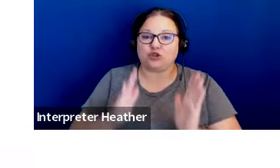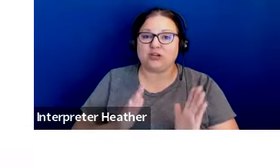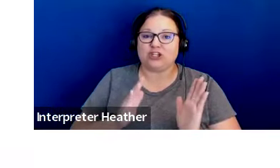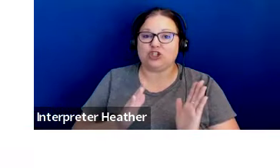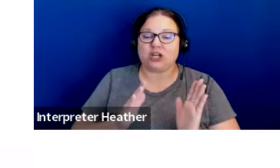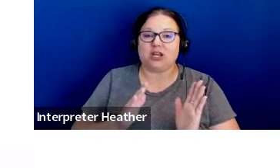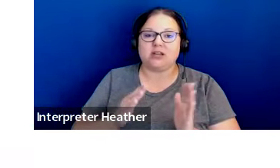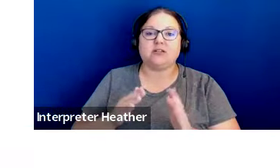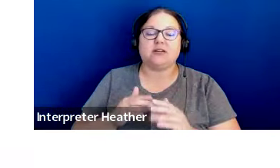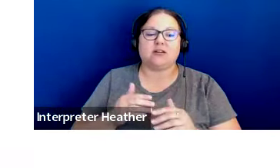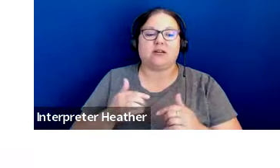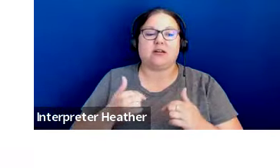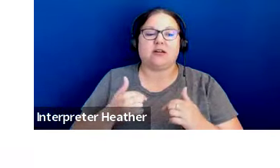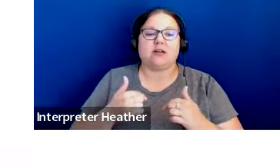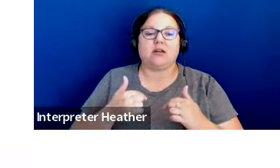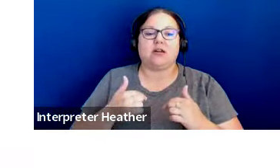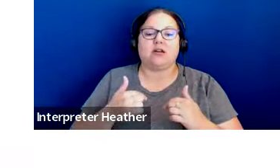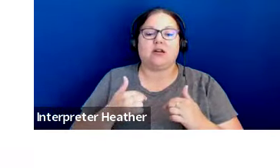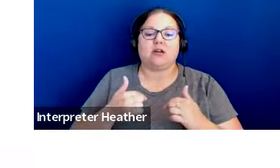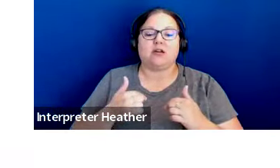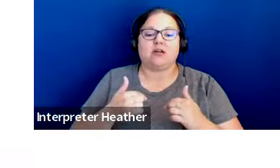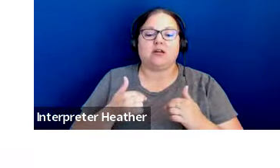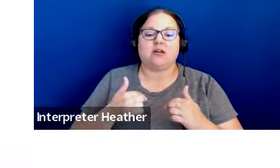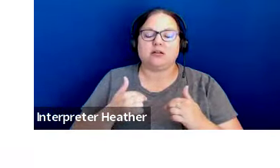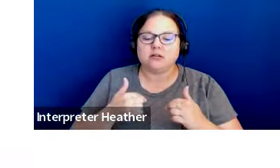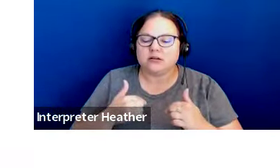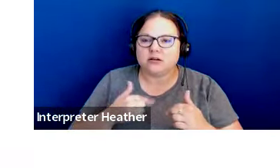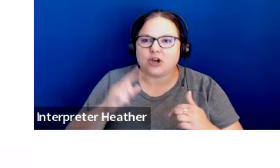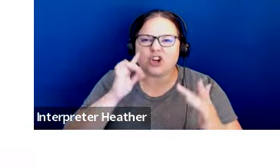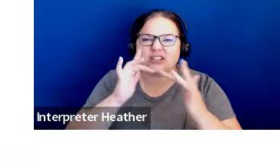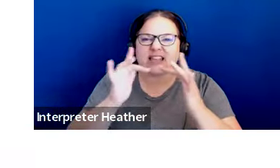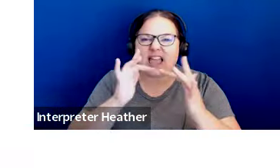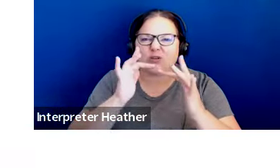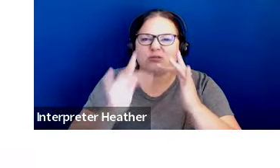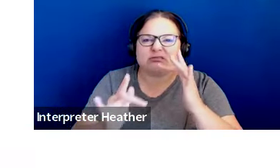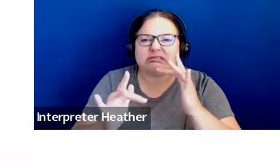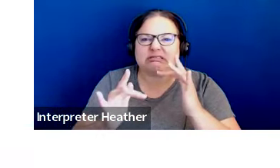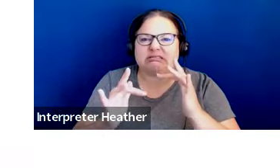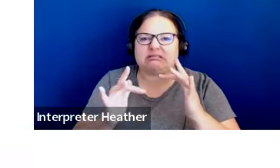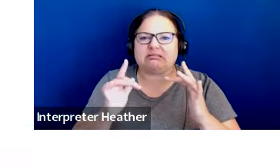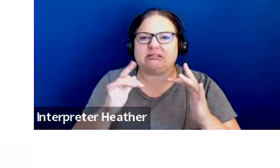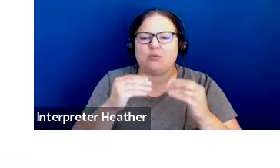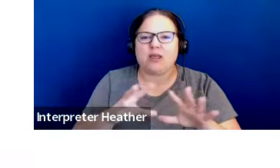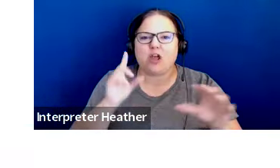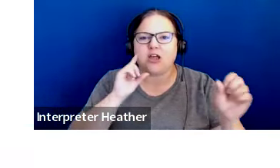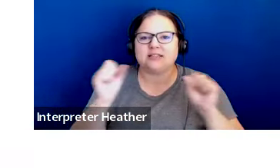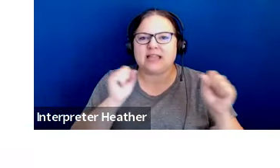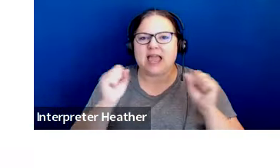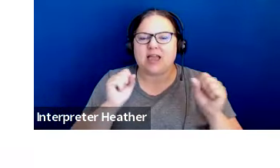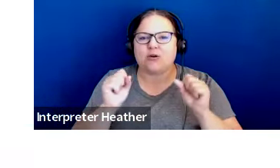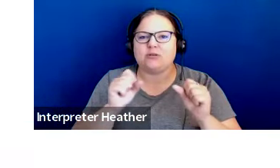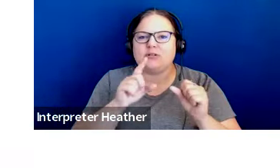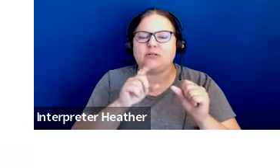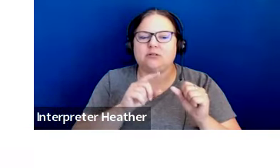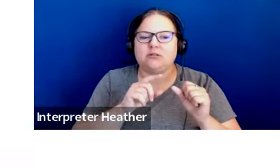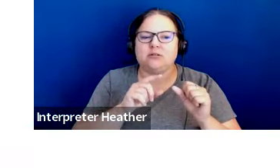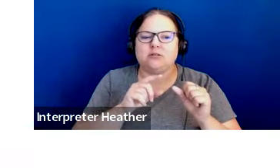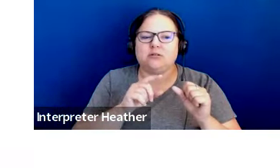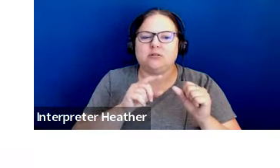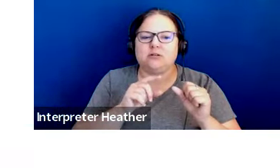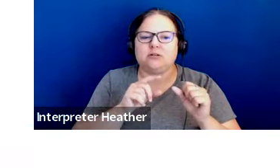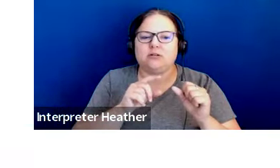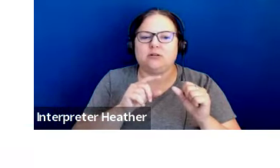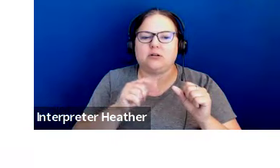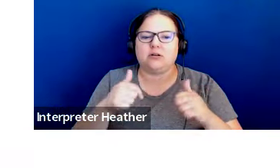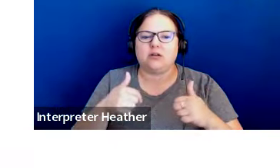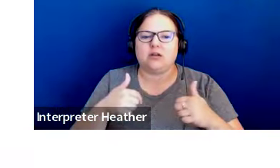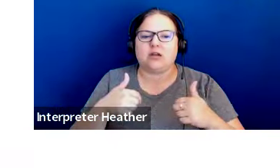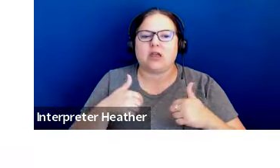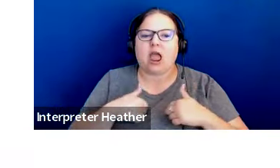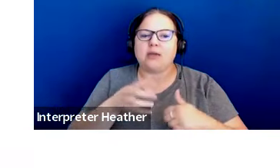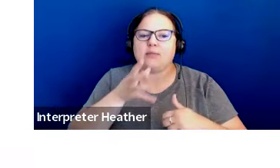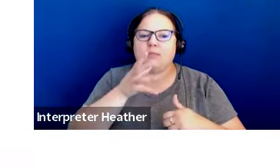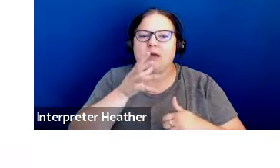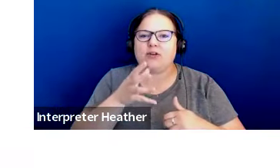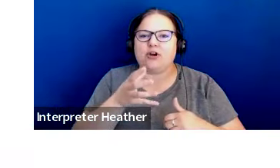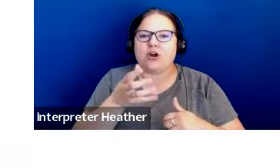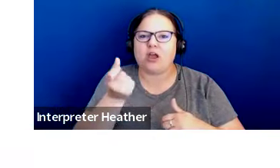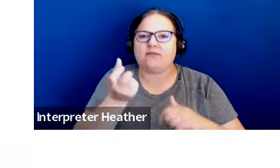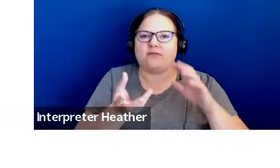to disclose that I'm a board...mother of Evan. And so, I'm very interested in making sure all